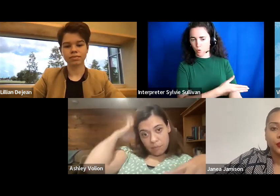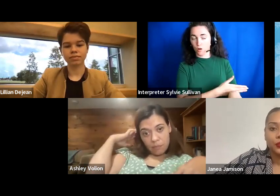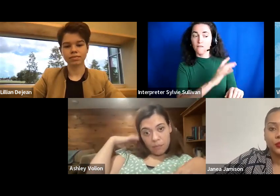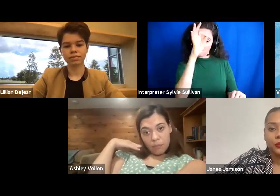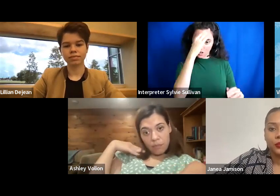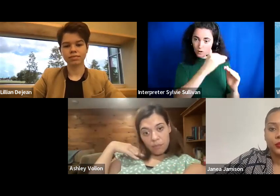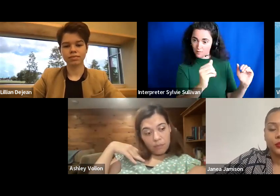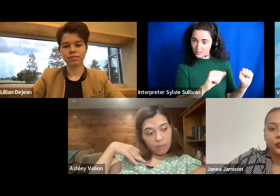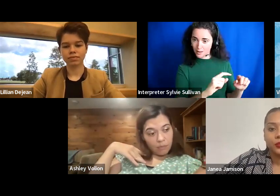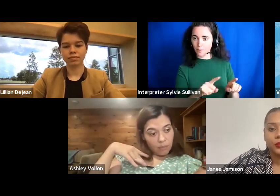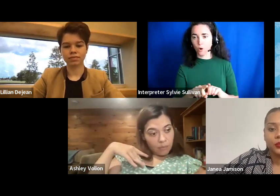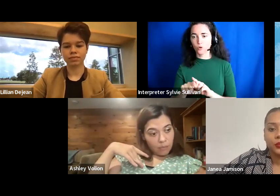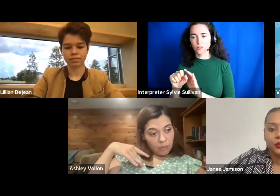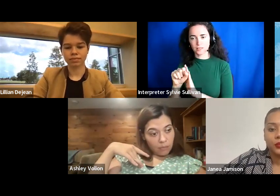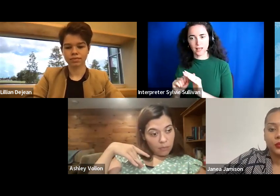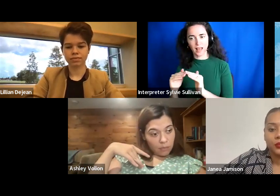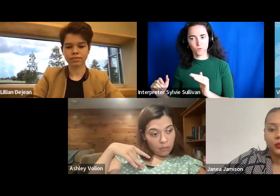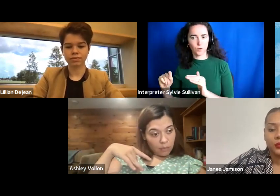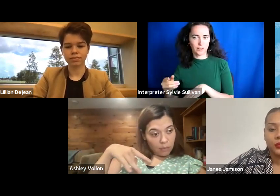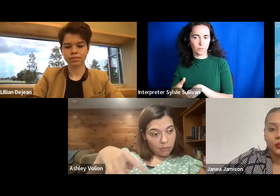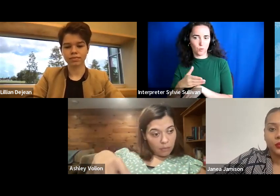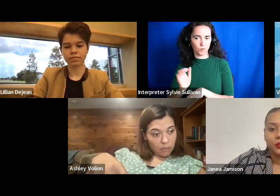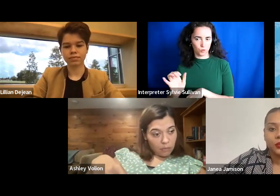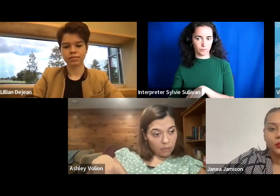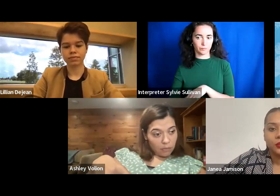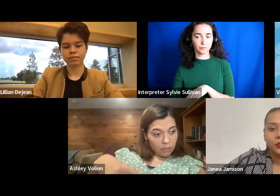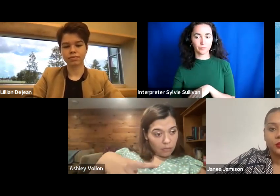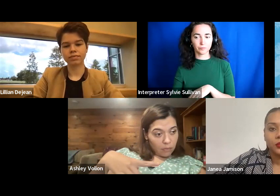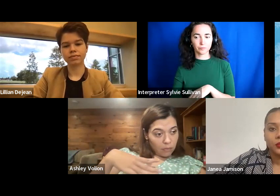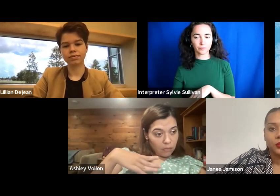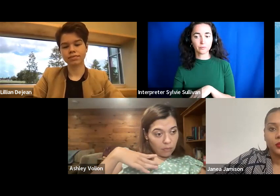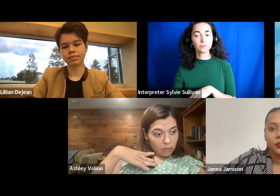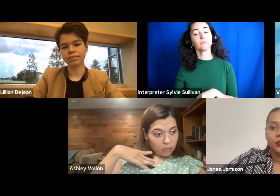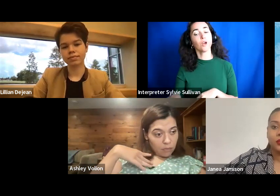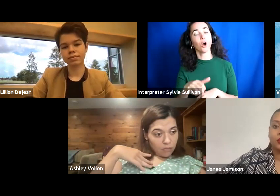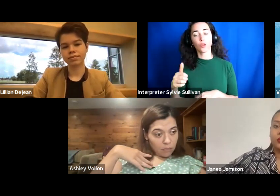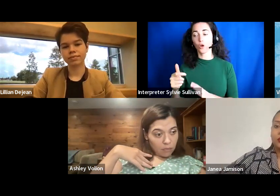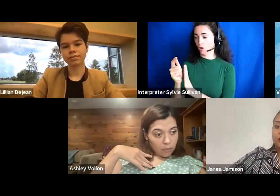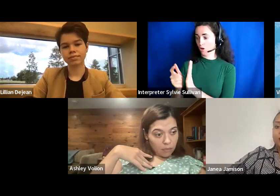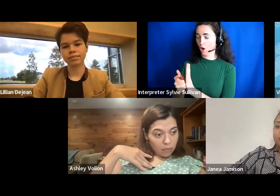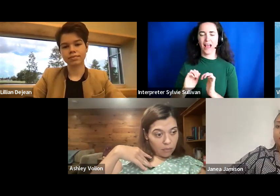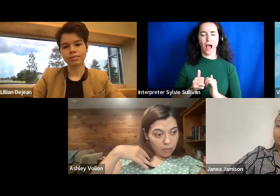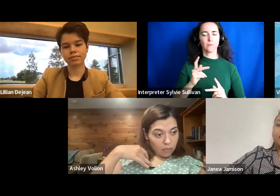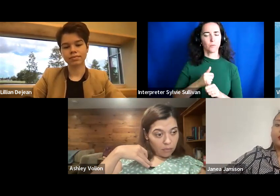Then there's just how the law is executed There are some great accessibility in voting rights laws in this nation.